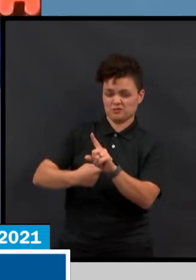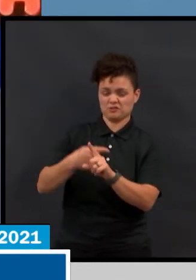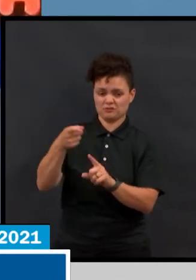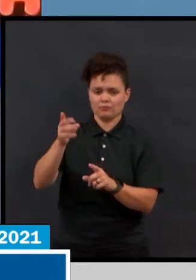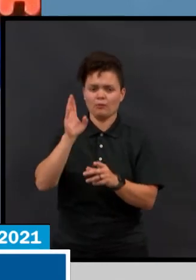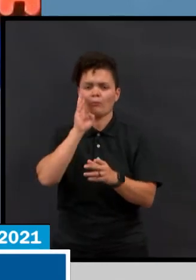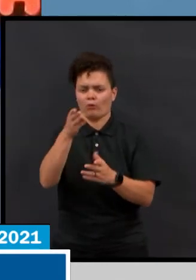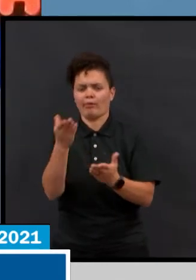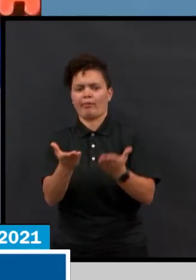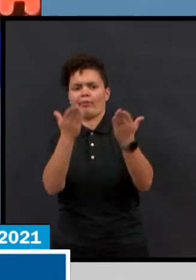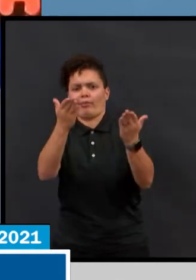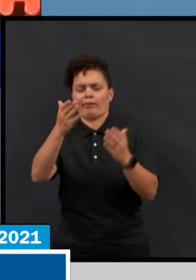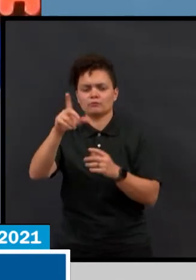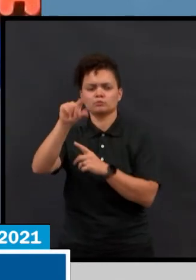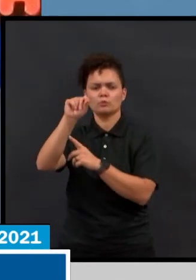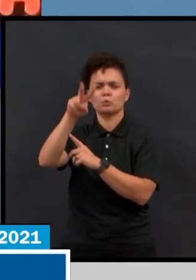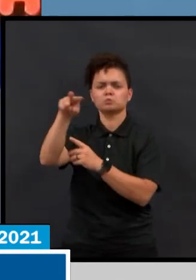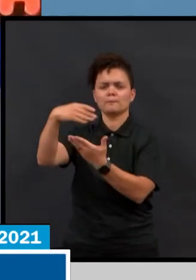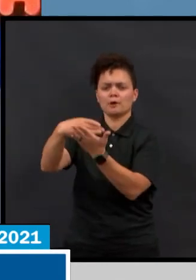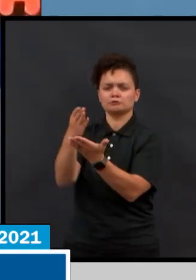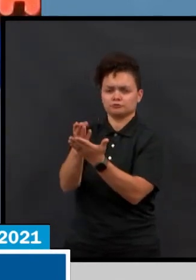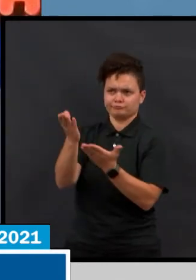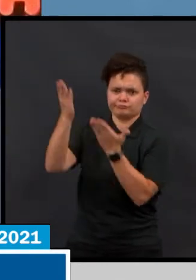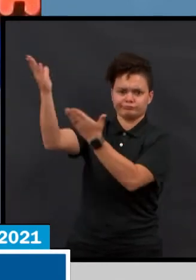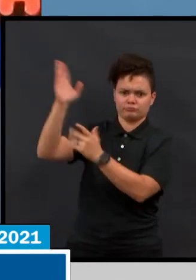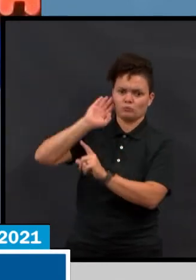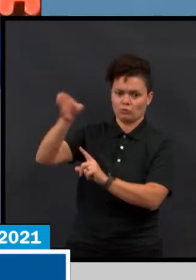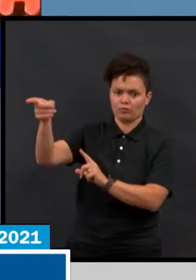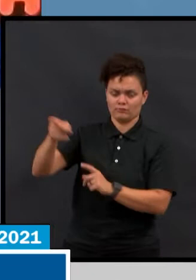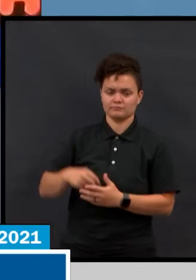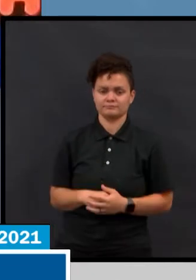and denver city council is going to go through the process of having budget hearings hearing